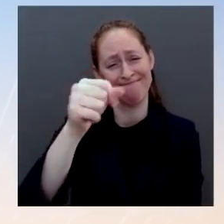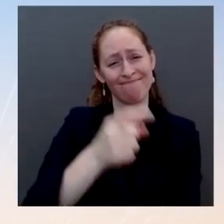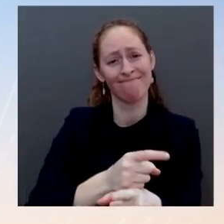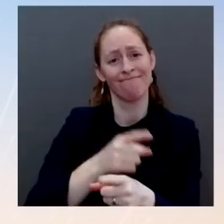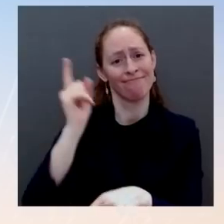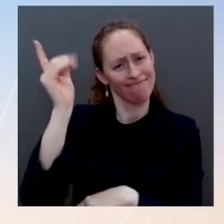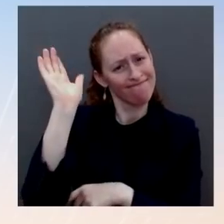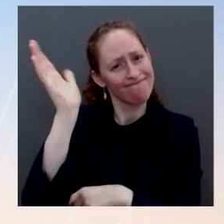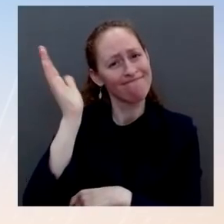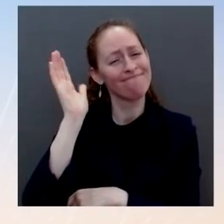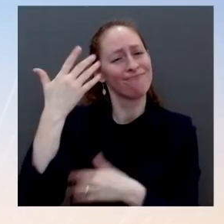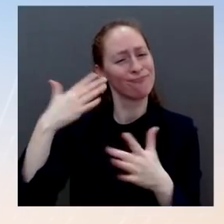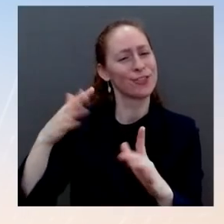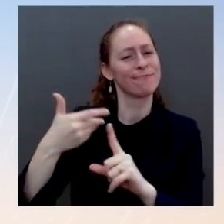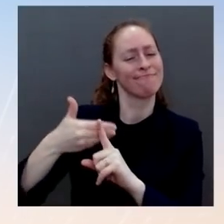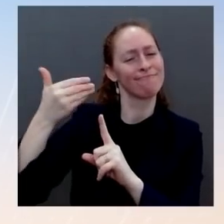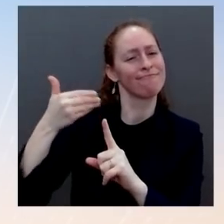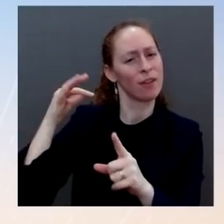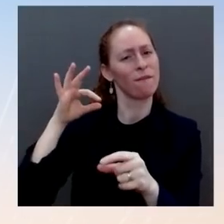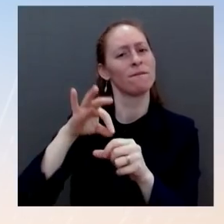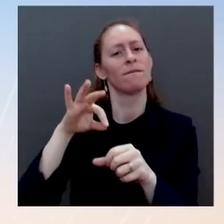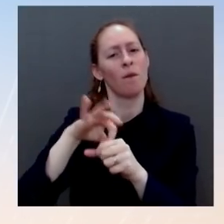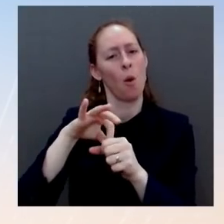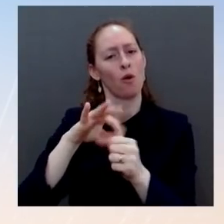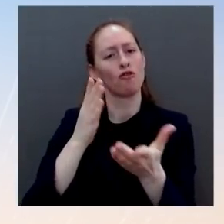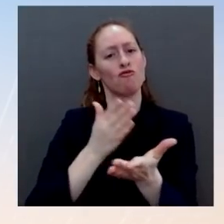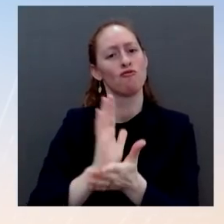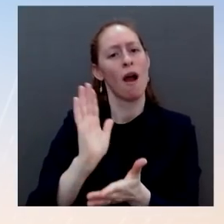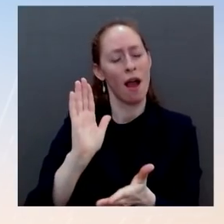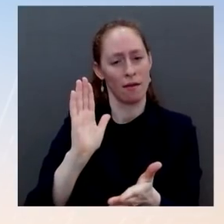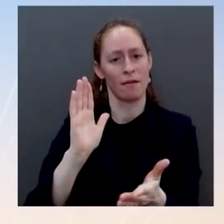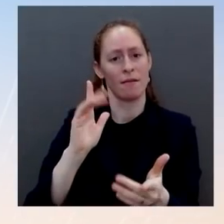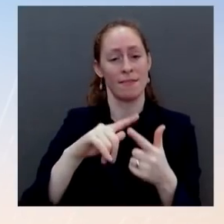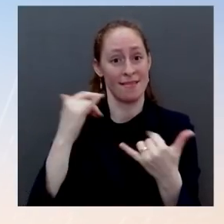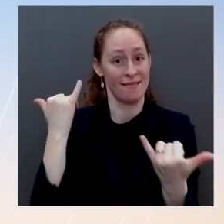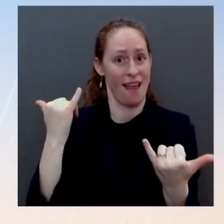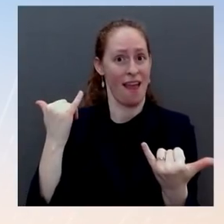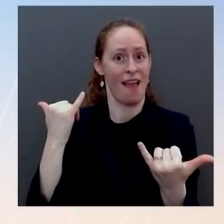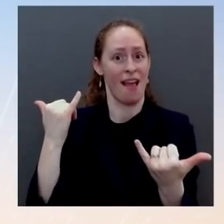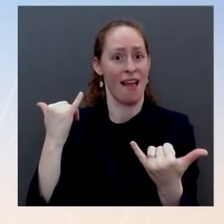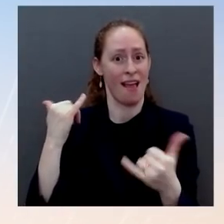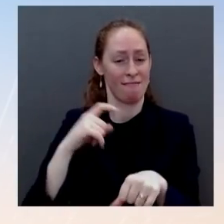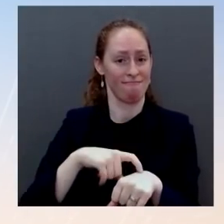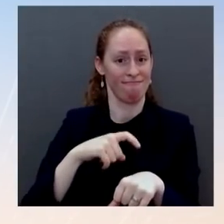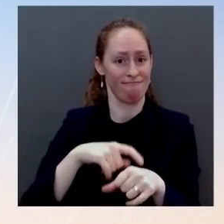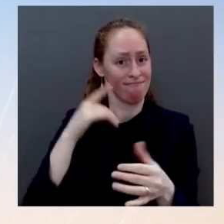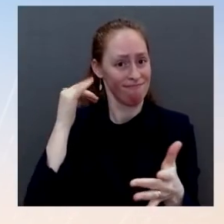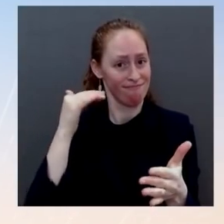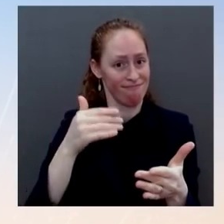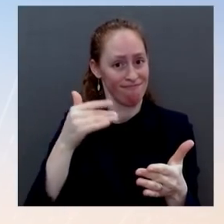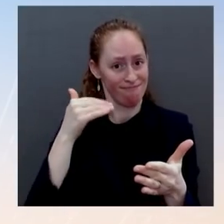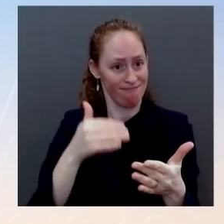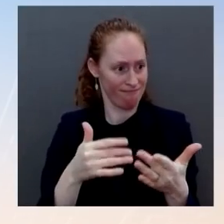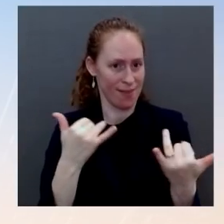and in the week leading up to Martin Luther King Day, which is an important moment to remember and recognize many of the sacrifices